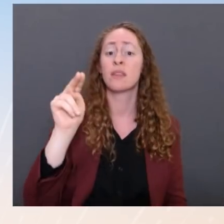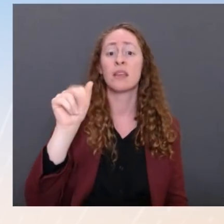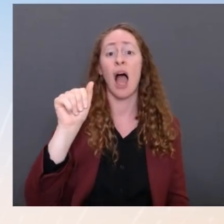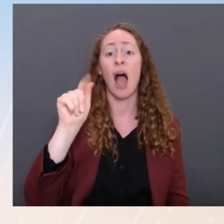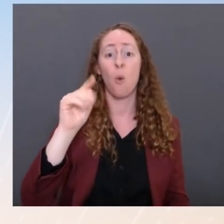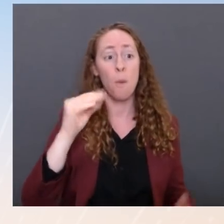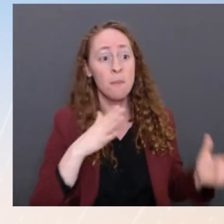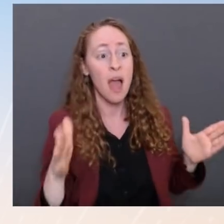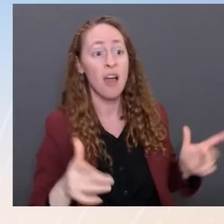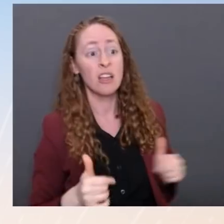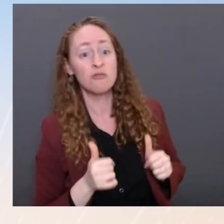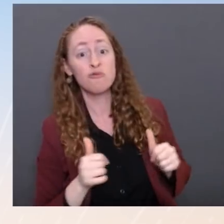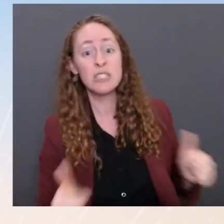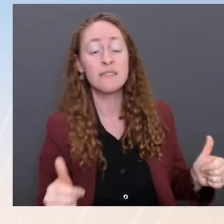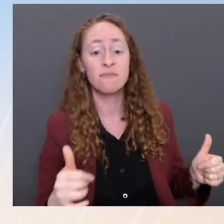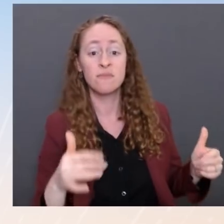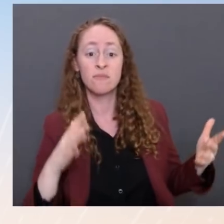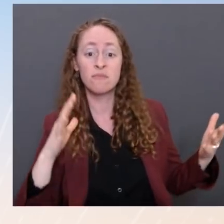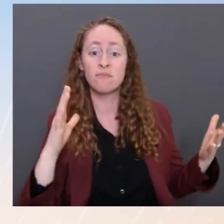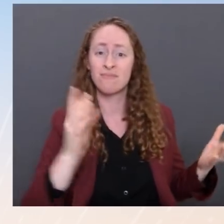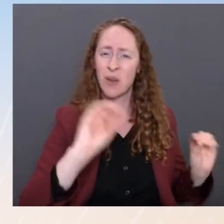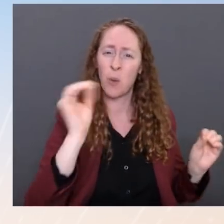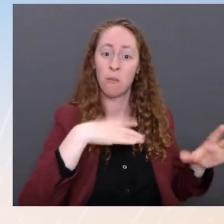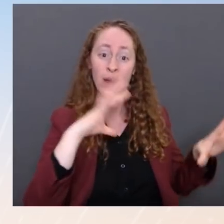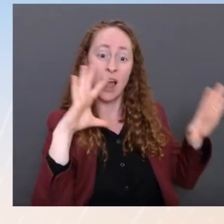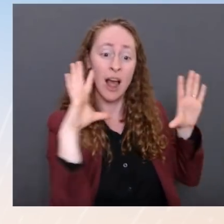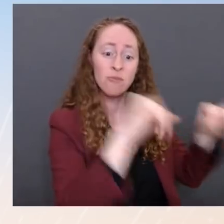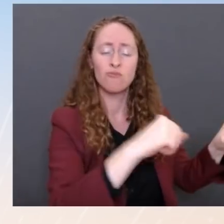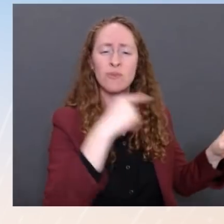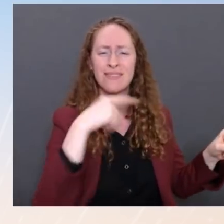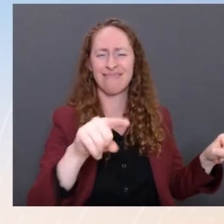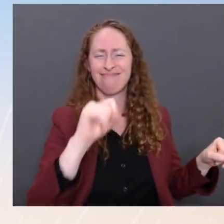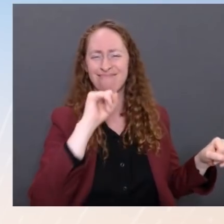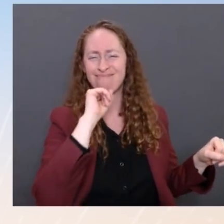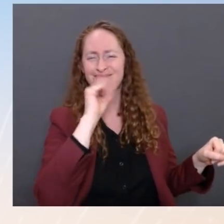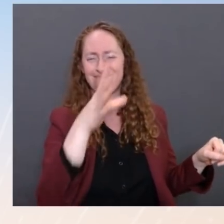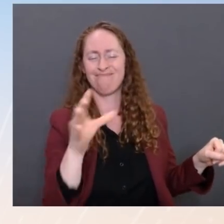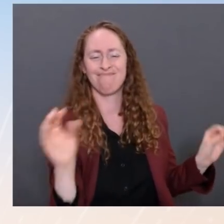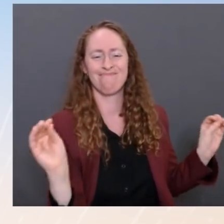We have long supported -- before the invasion, after the invasion -- the open-door policy.